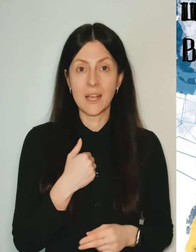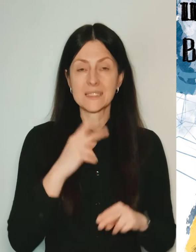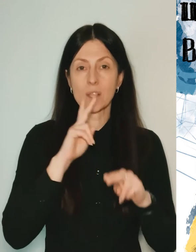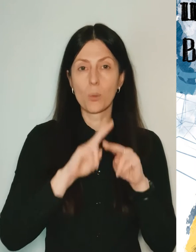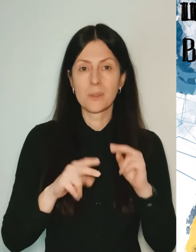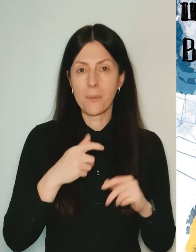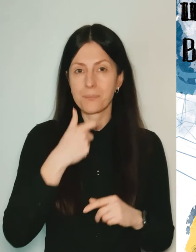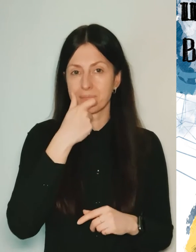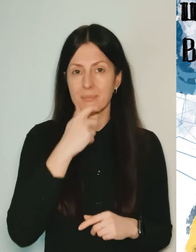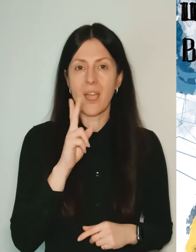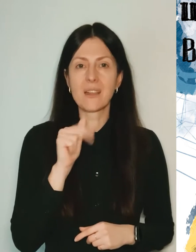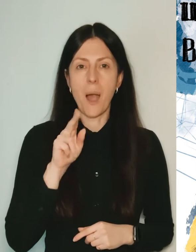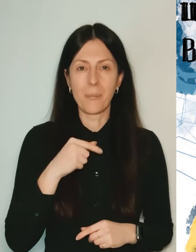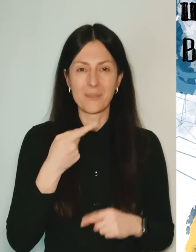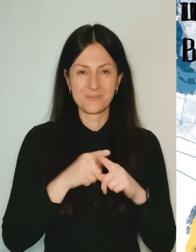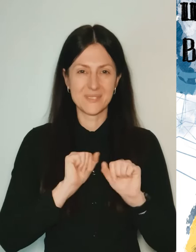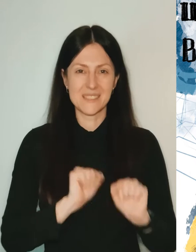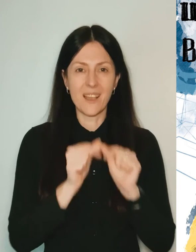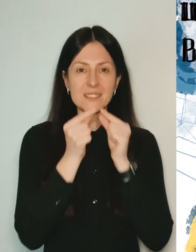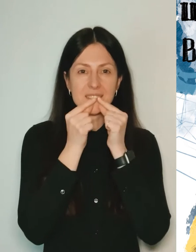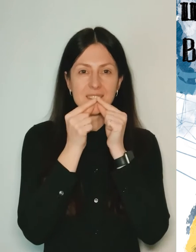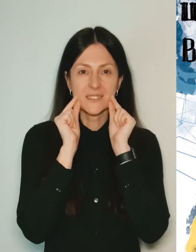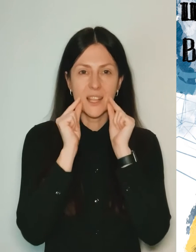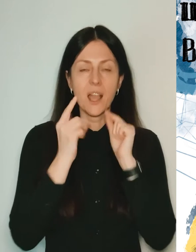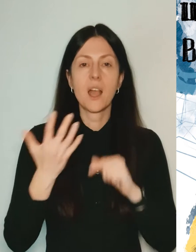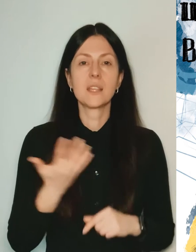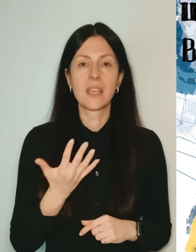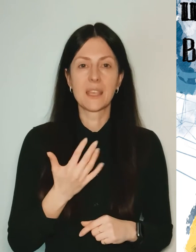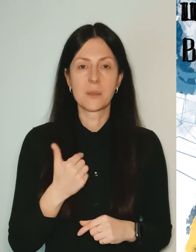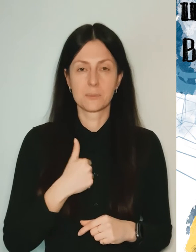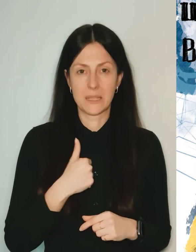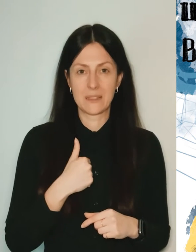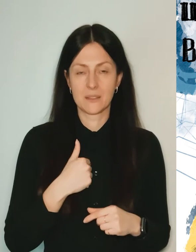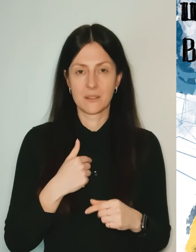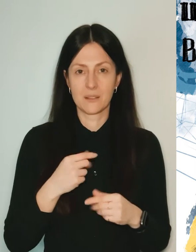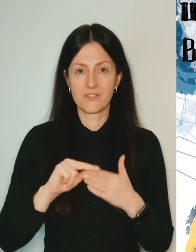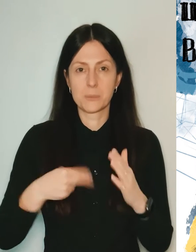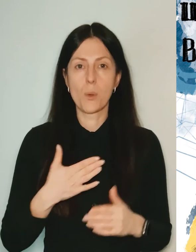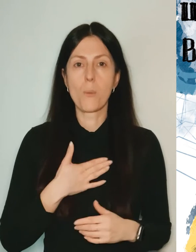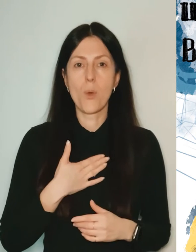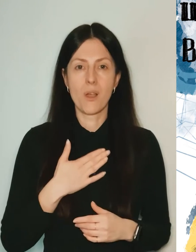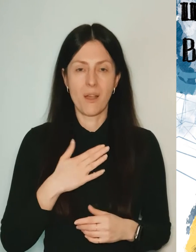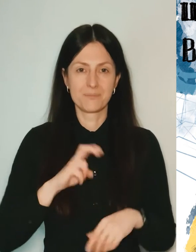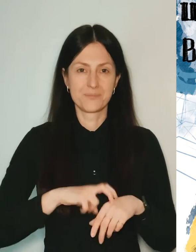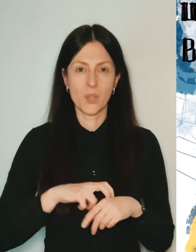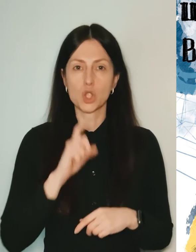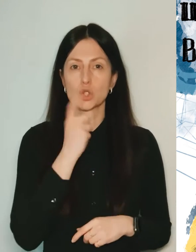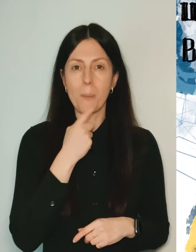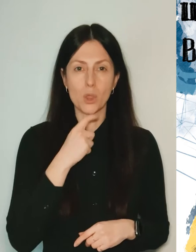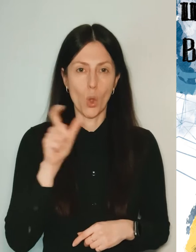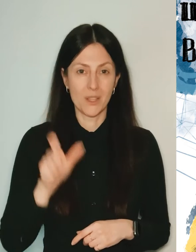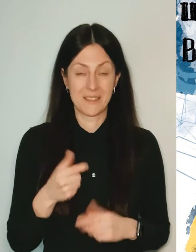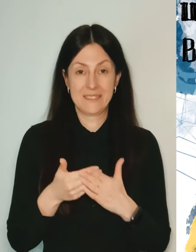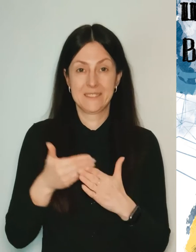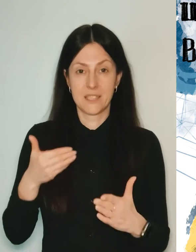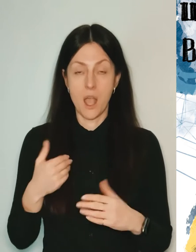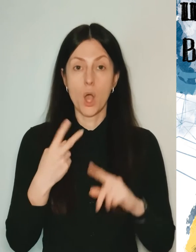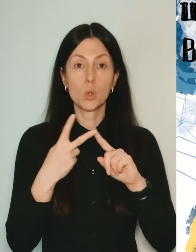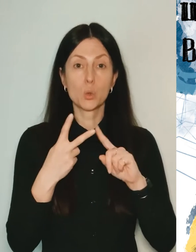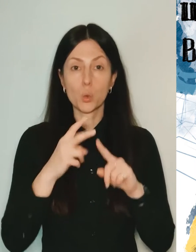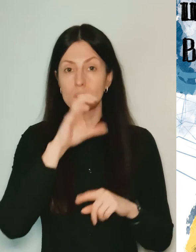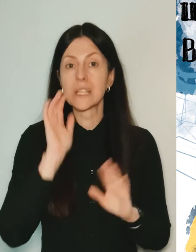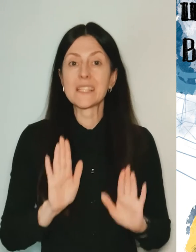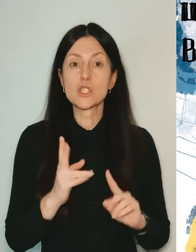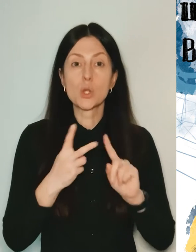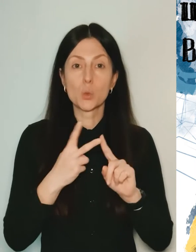A gumguard is the kind of protection for my teeth that my dentist had prescribed me the day before, and I only slept in it the second night.